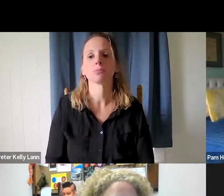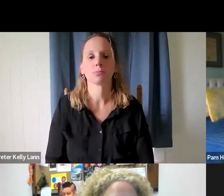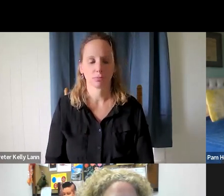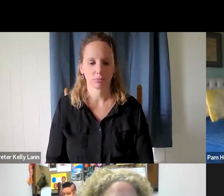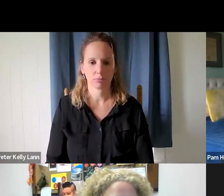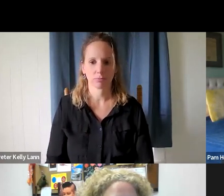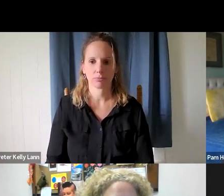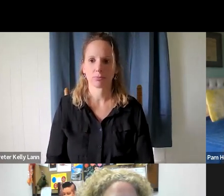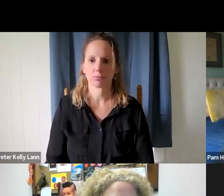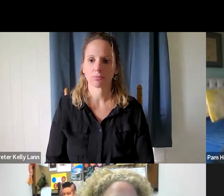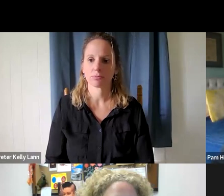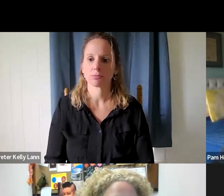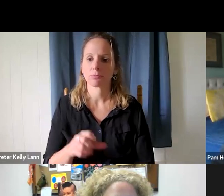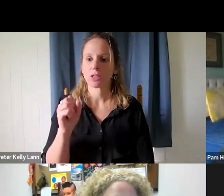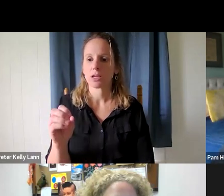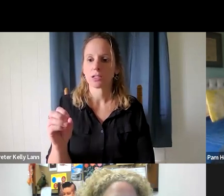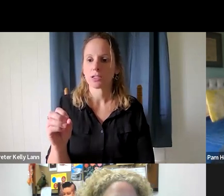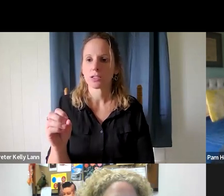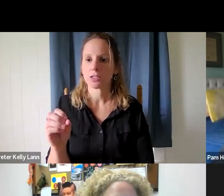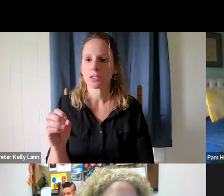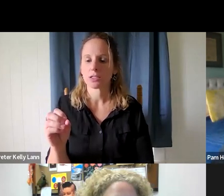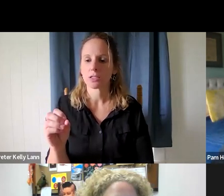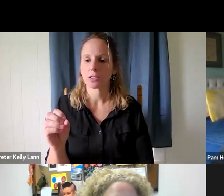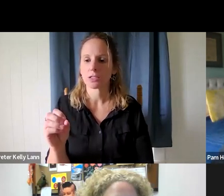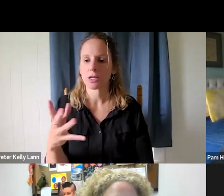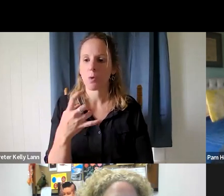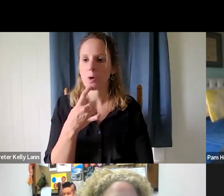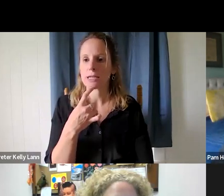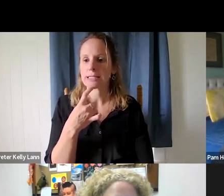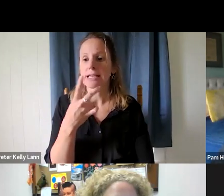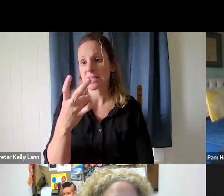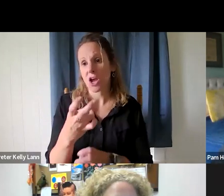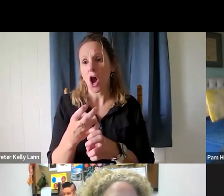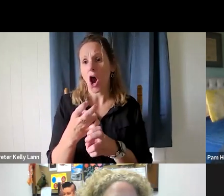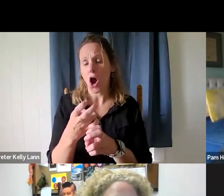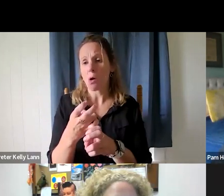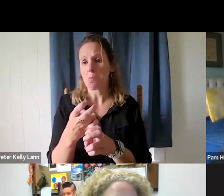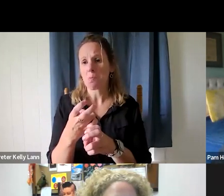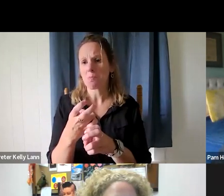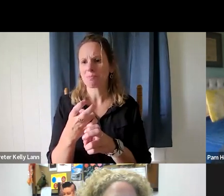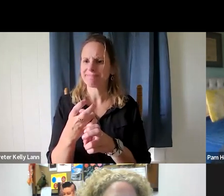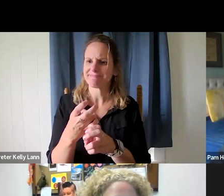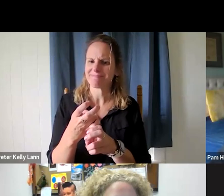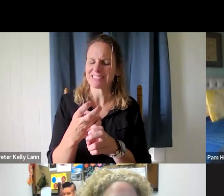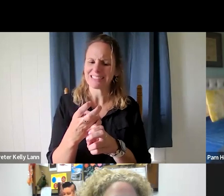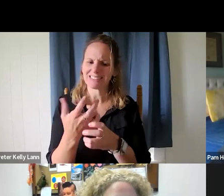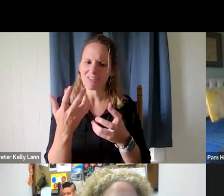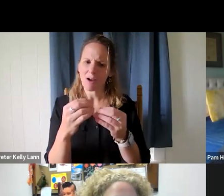So for us, I wouldn't say it's harder, it is just that we're maybe looking for something a little different